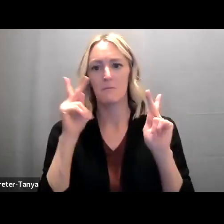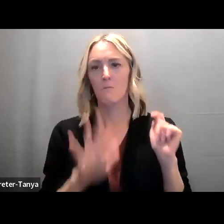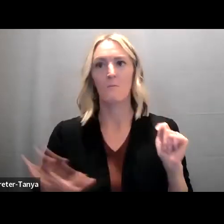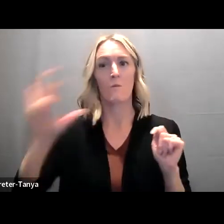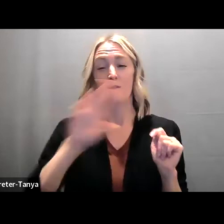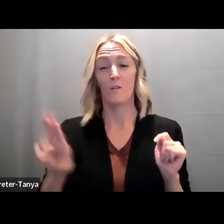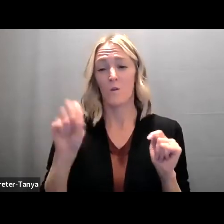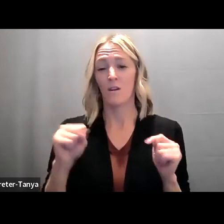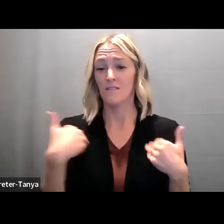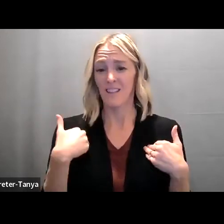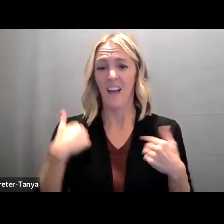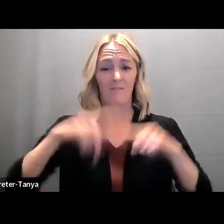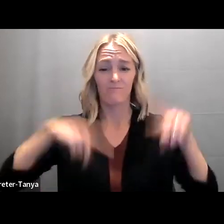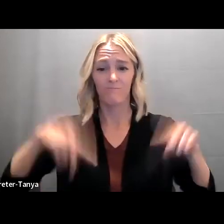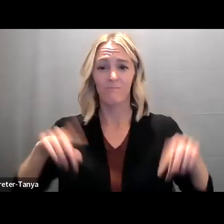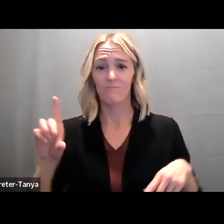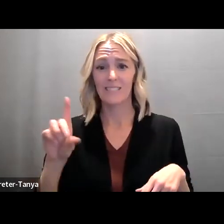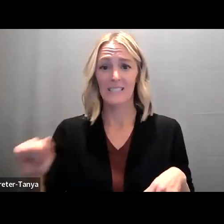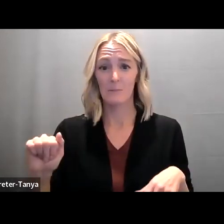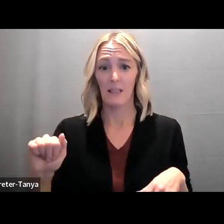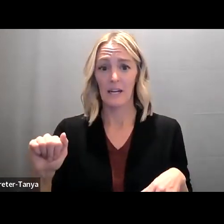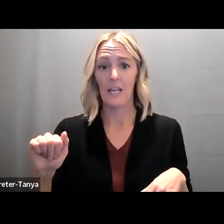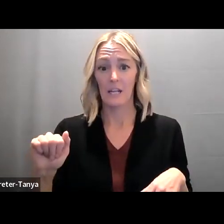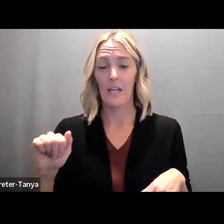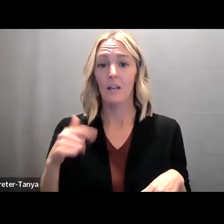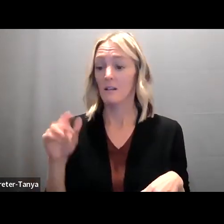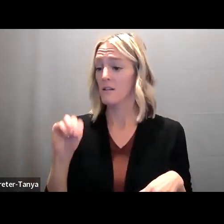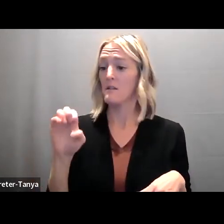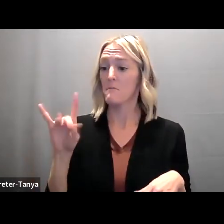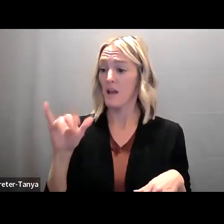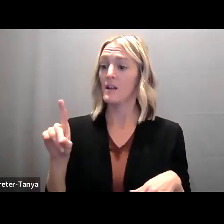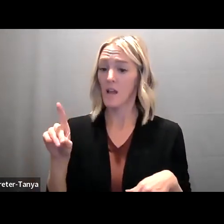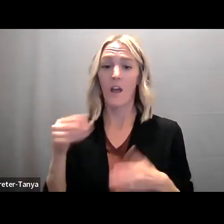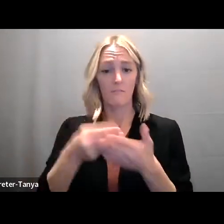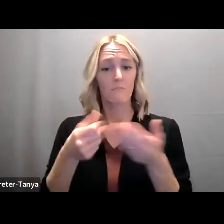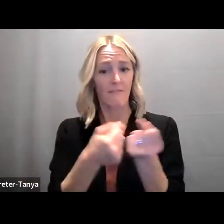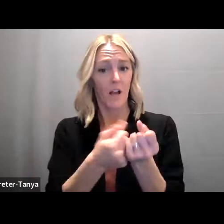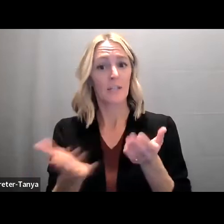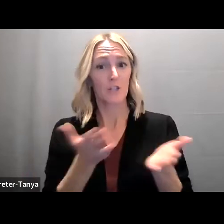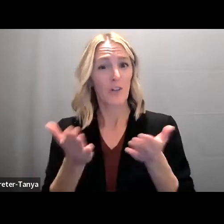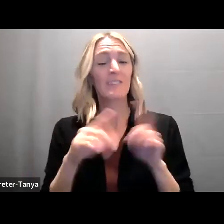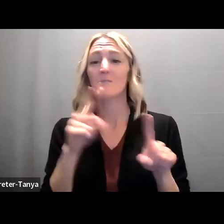of variety kinds where Medicaid is funding service and they do not have access to food